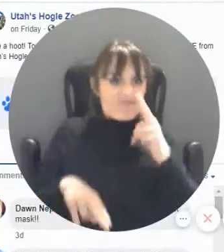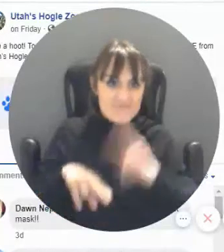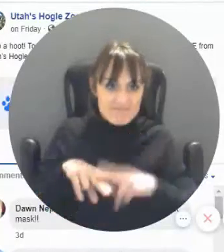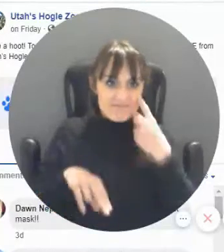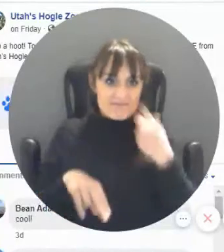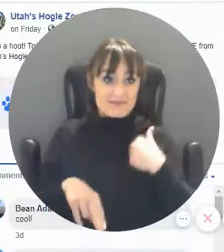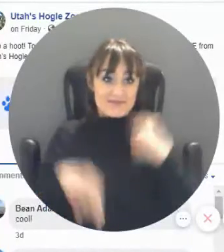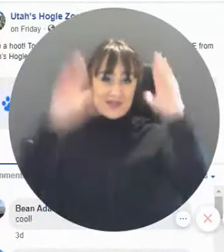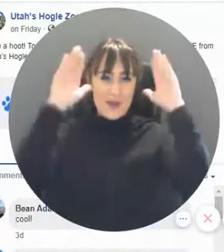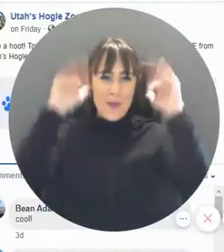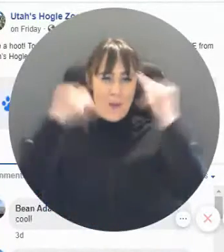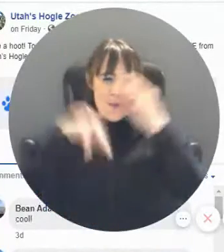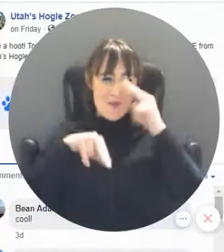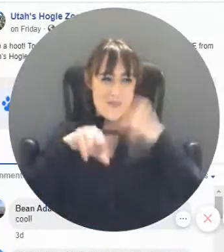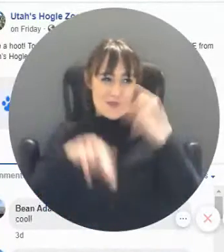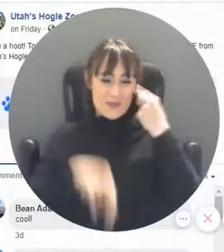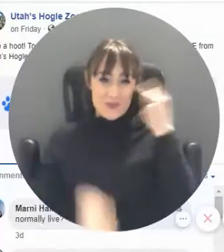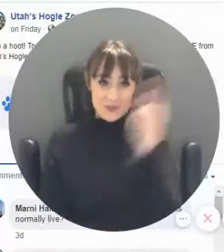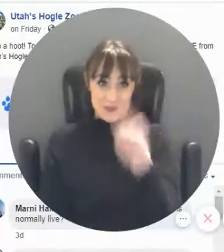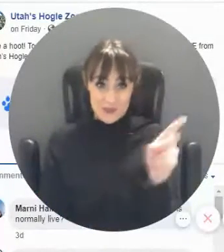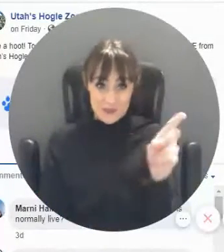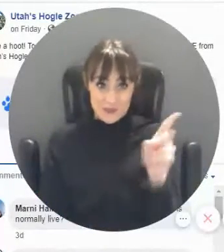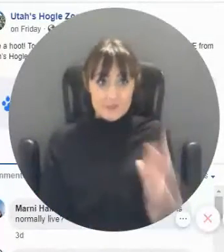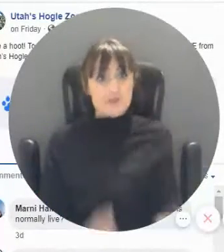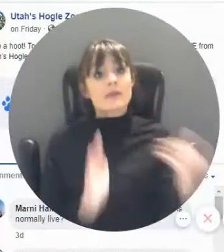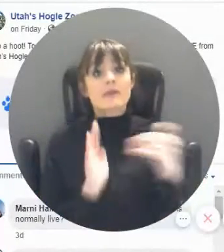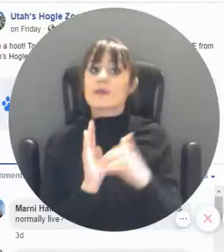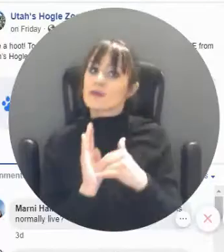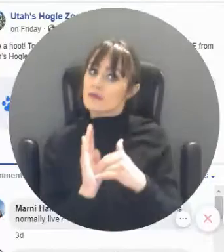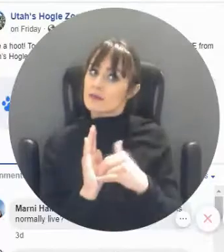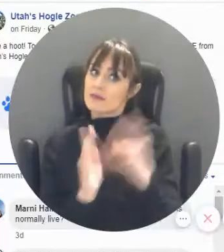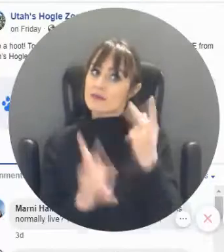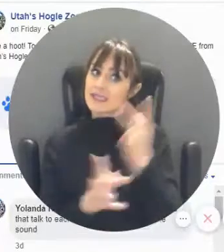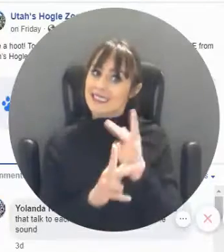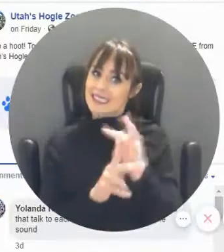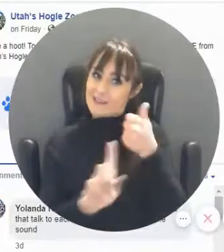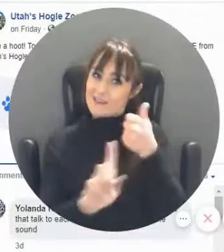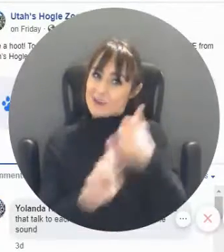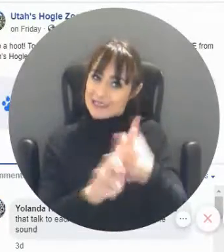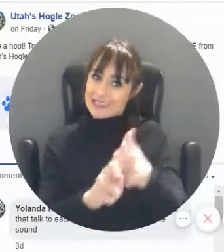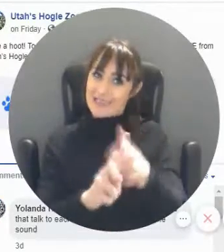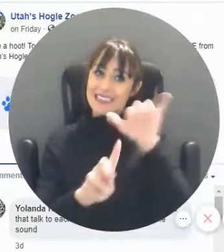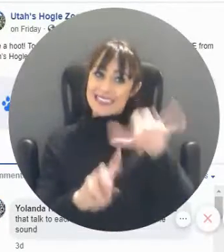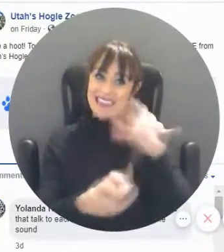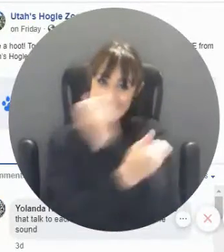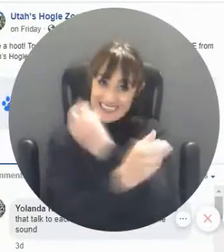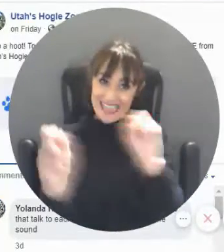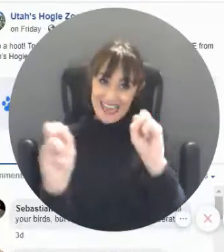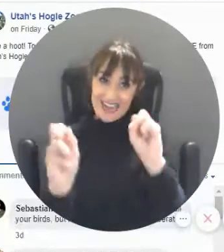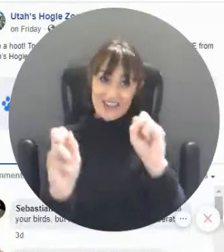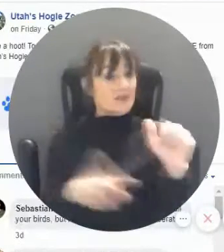Again, take care of yourselves, be safe out there. Practice social distancing, and we're here every day